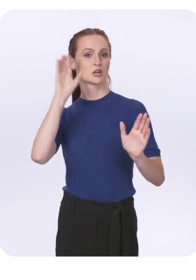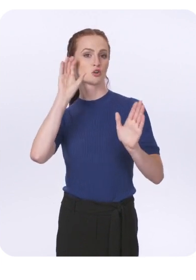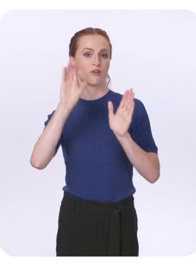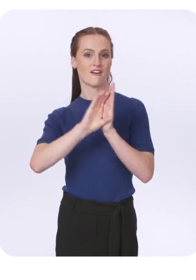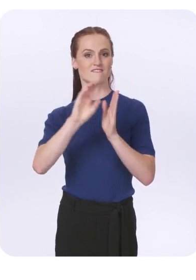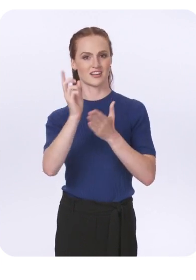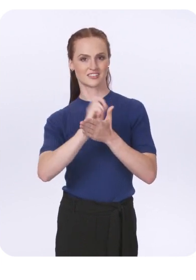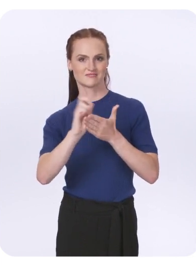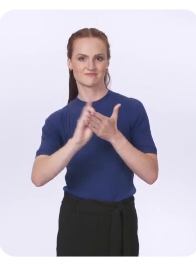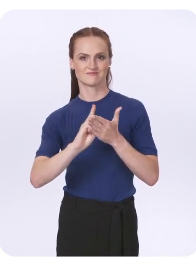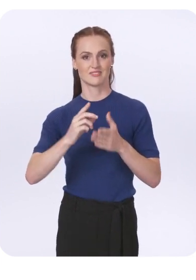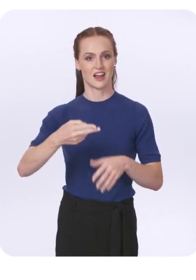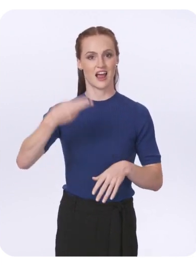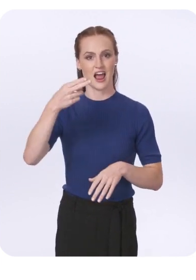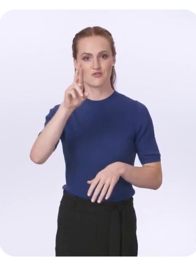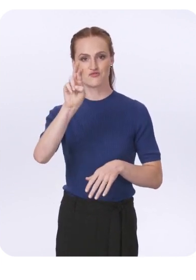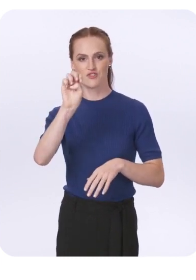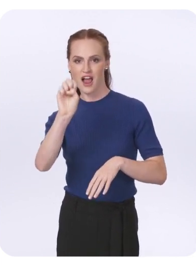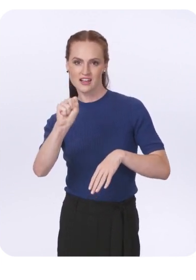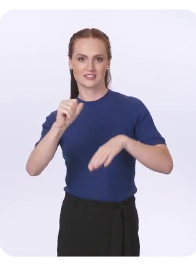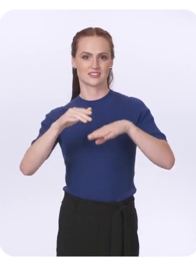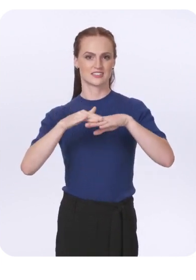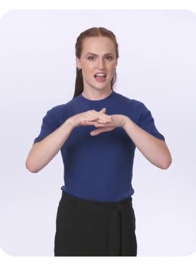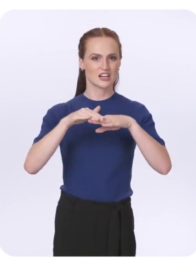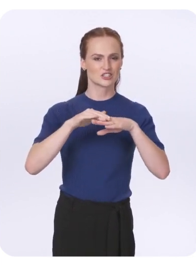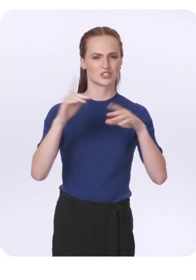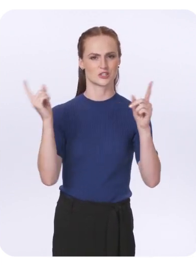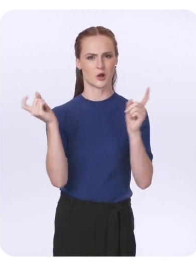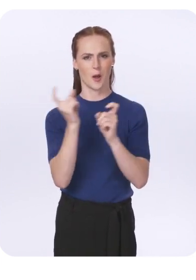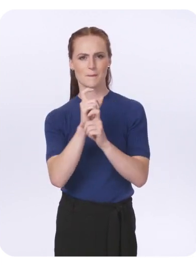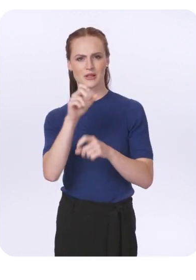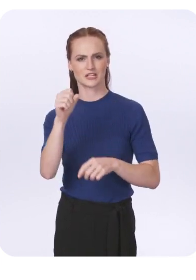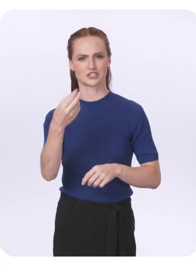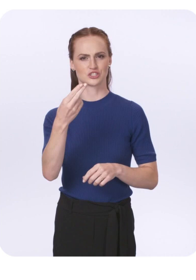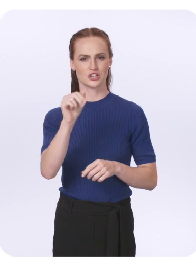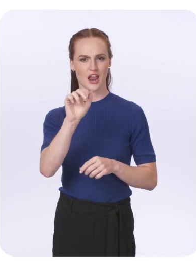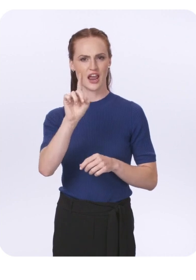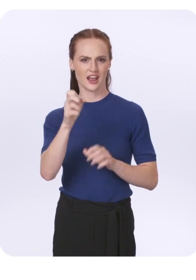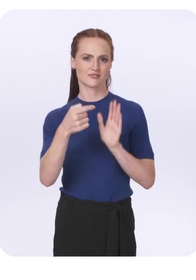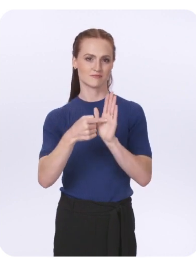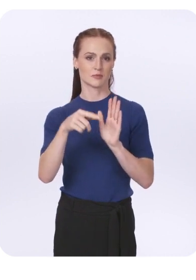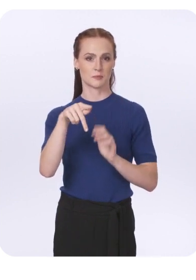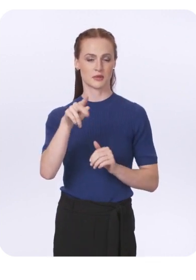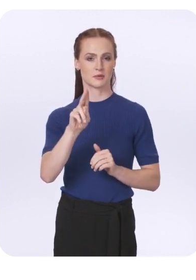high-res textures, complex shading models like PBR and post-processing effects like tone mapping.